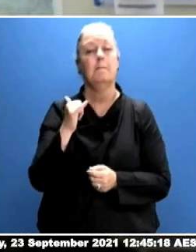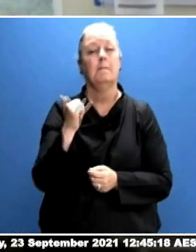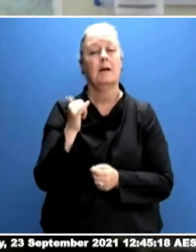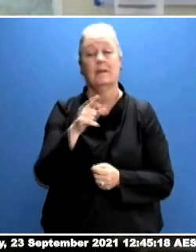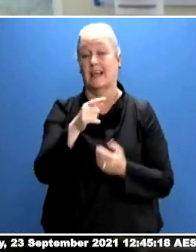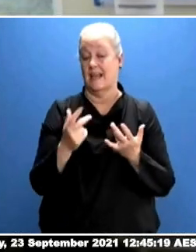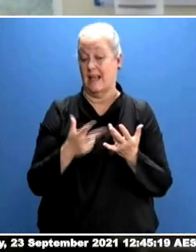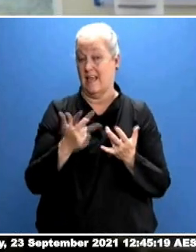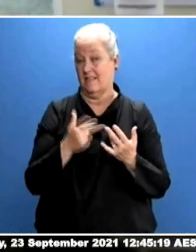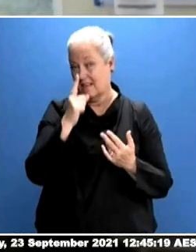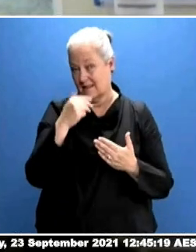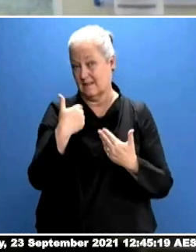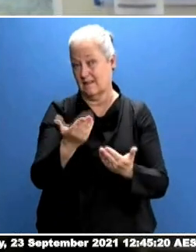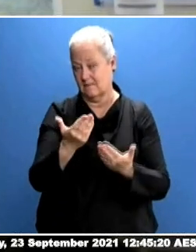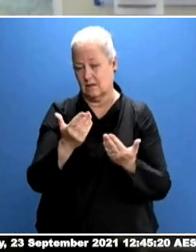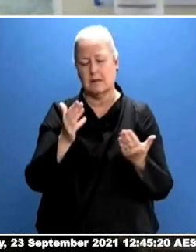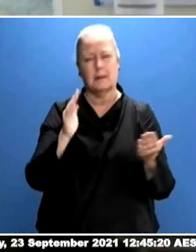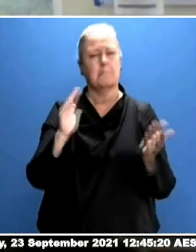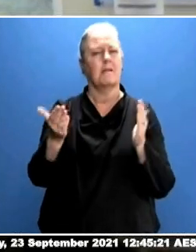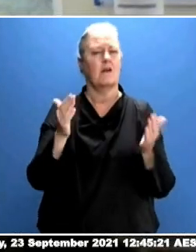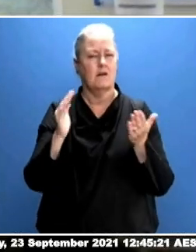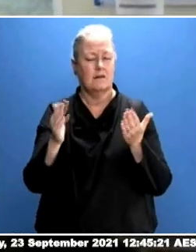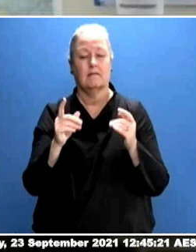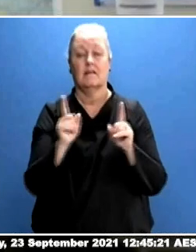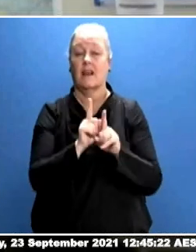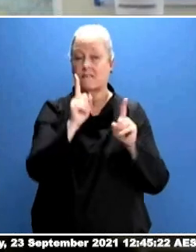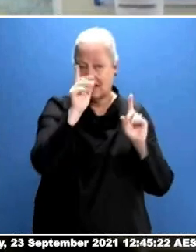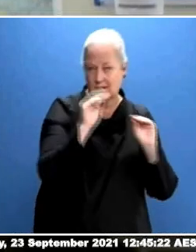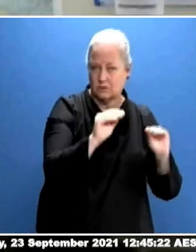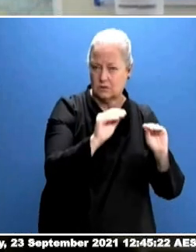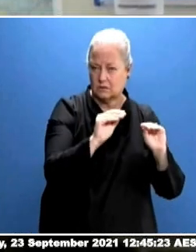I referred to the situation of education in Western Australia and the